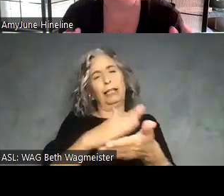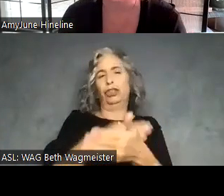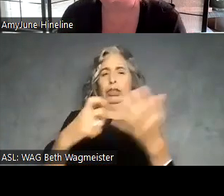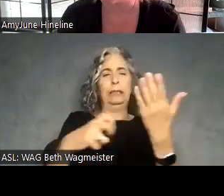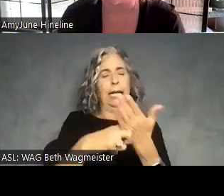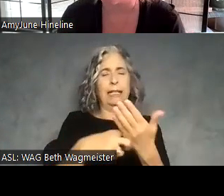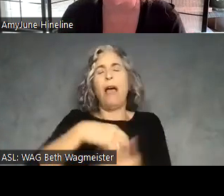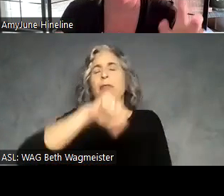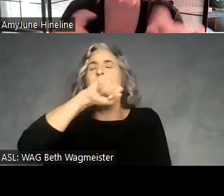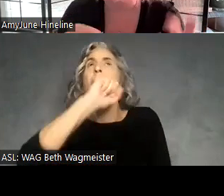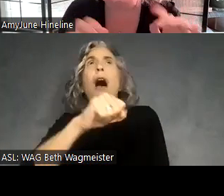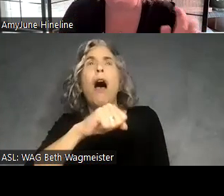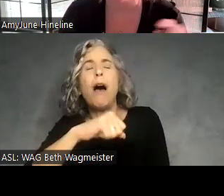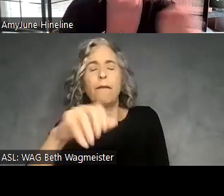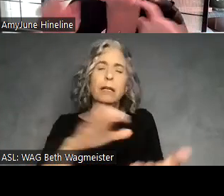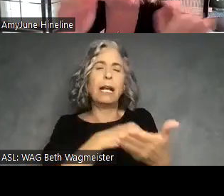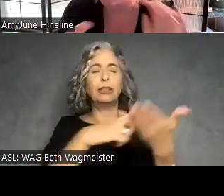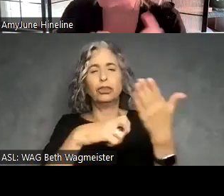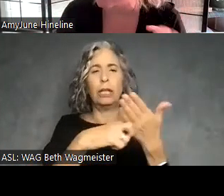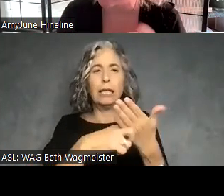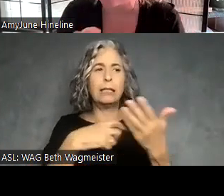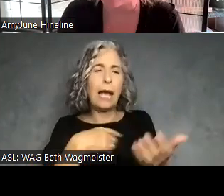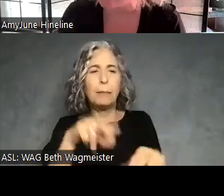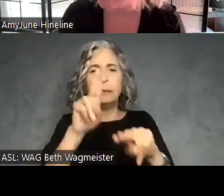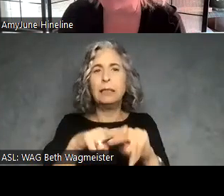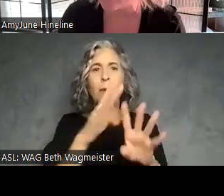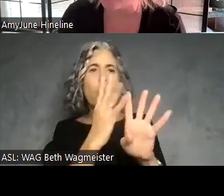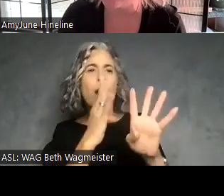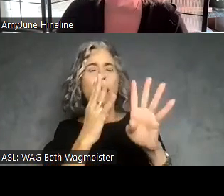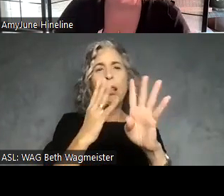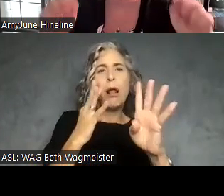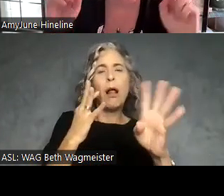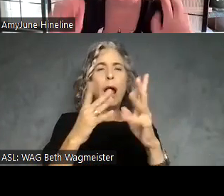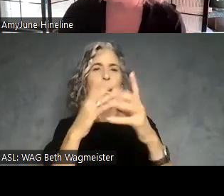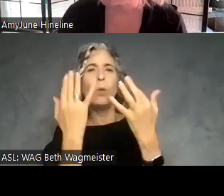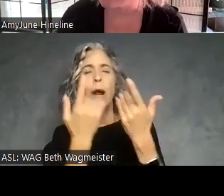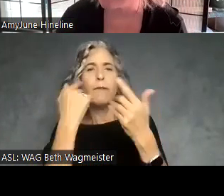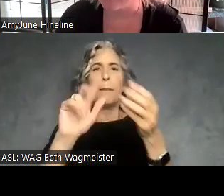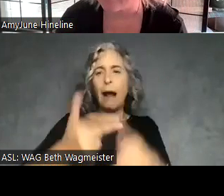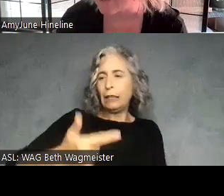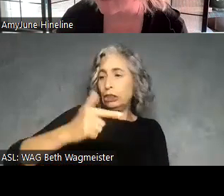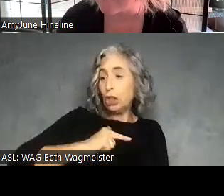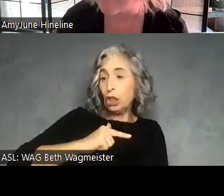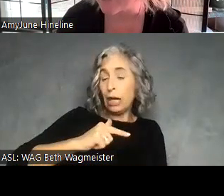from page to page. So unless that time limit is longer than 20 hours, all timed sessions